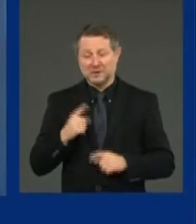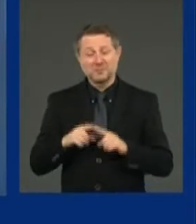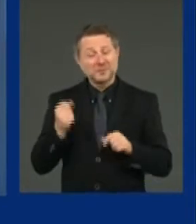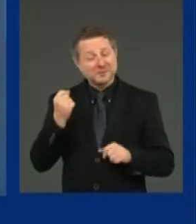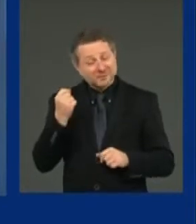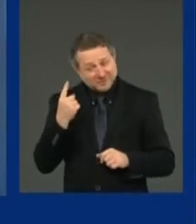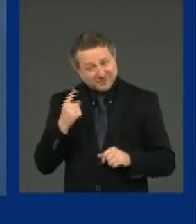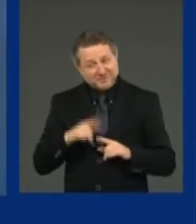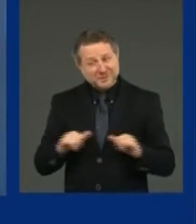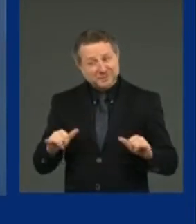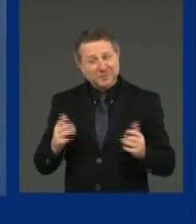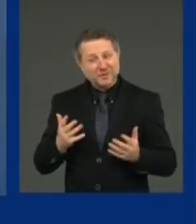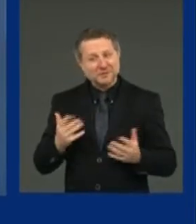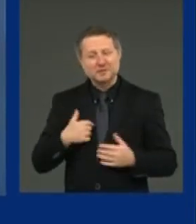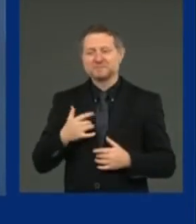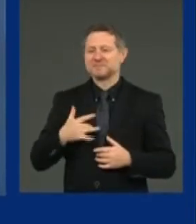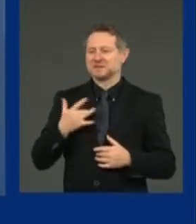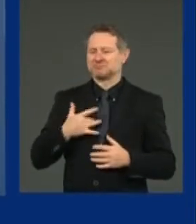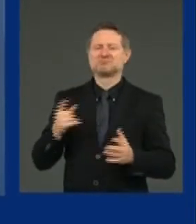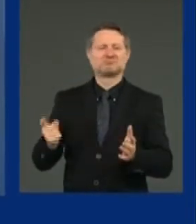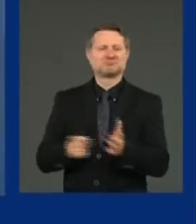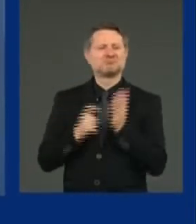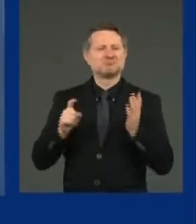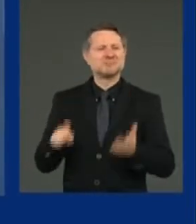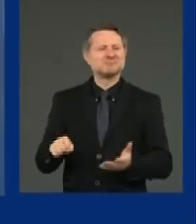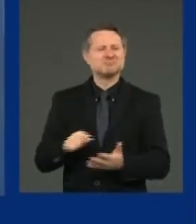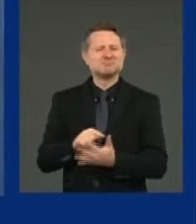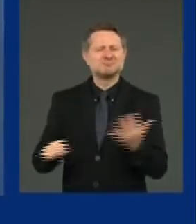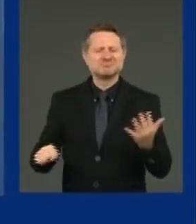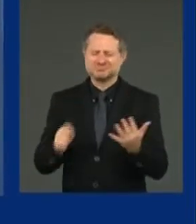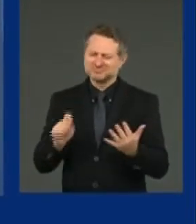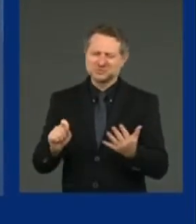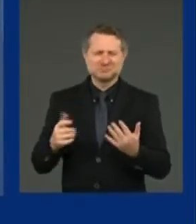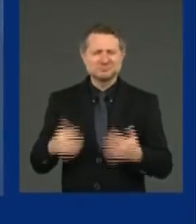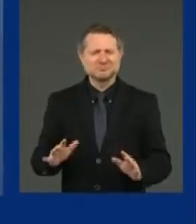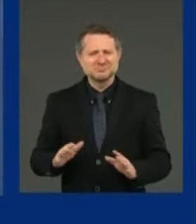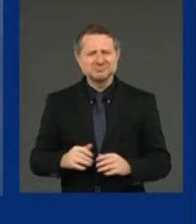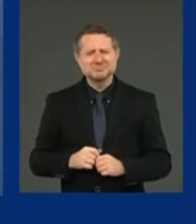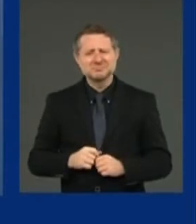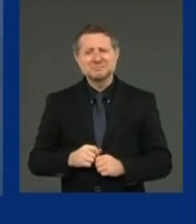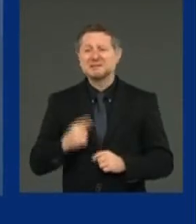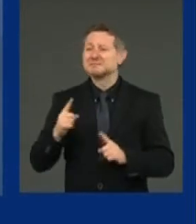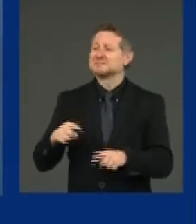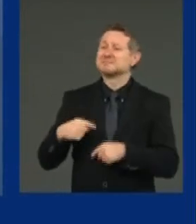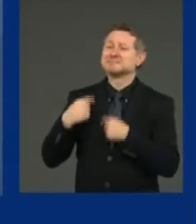NATION. BUT I ALSO KNOW, THAT IT IS